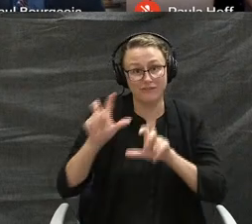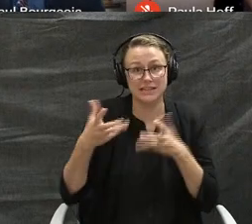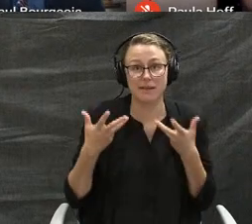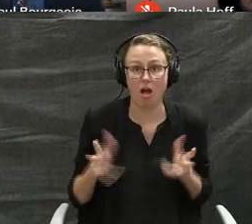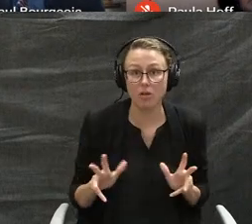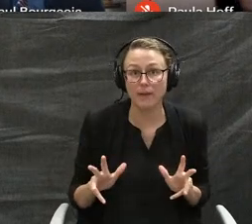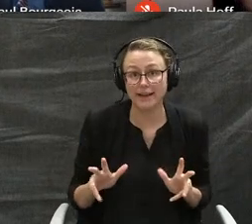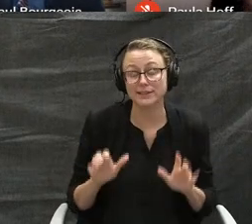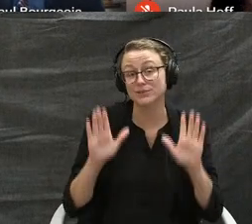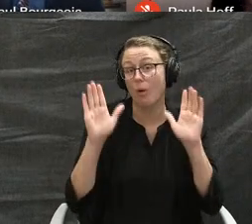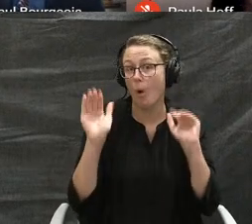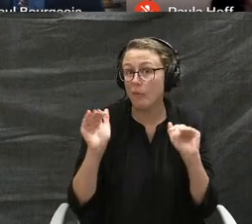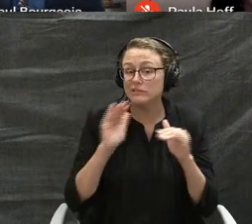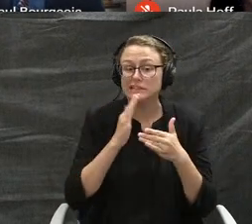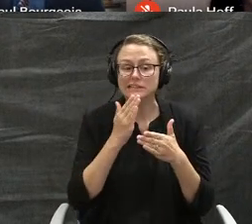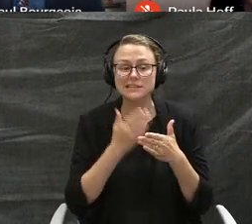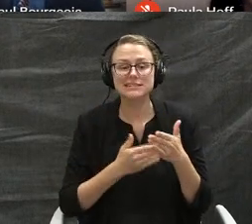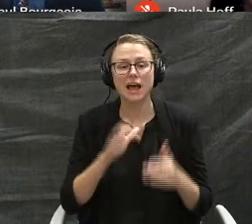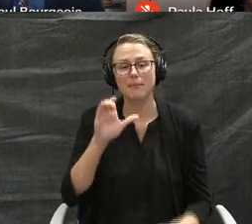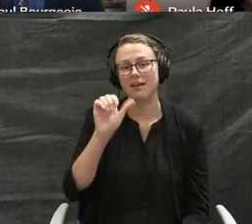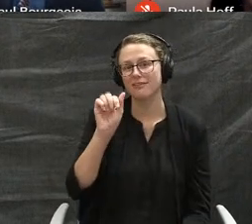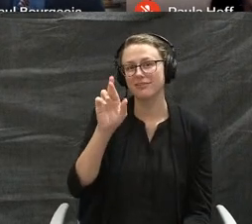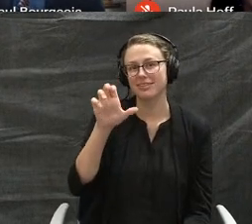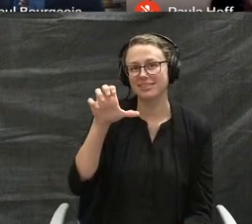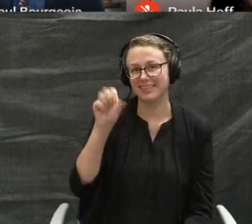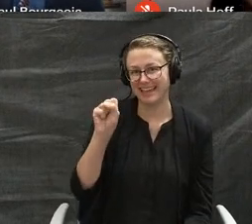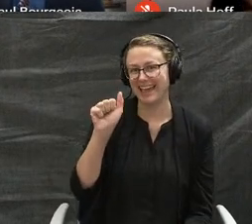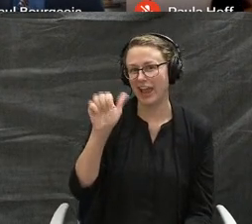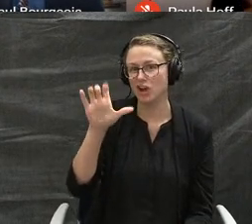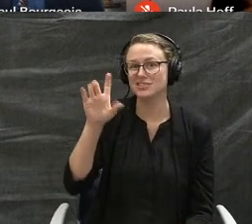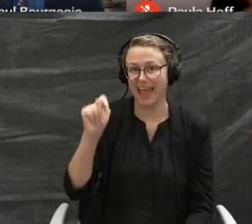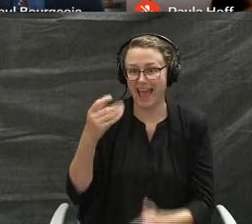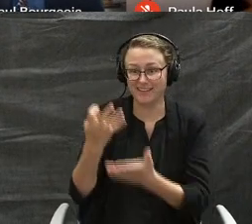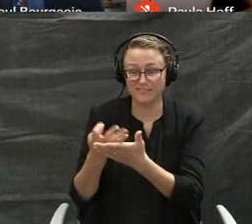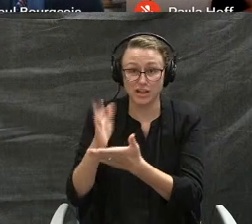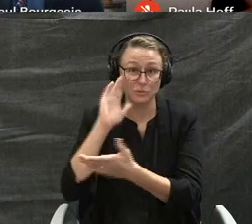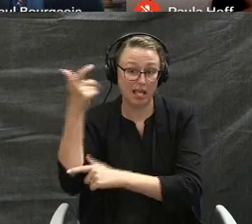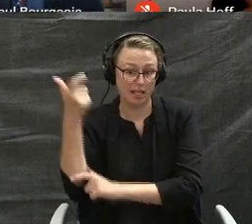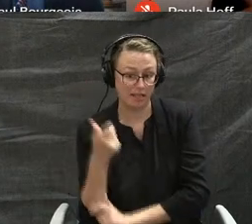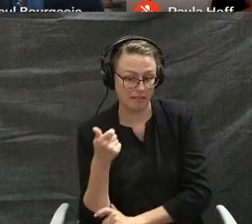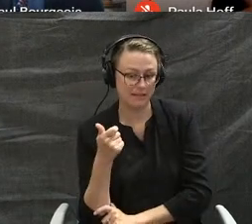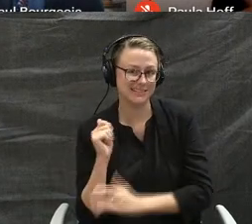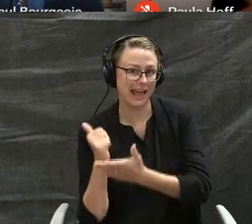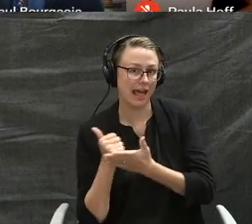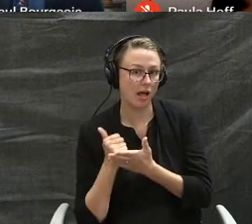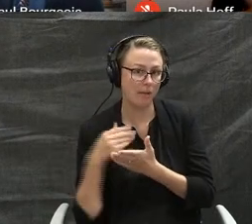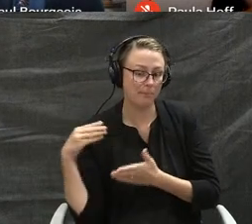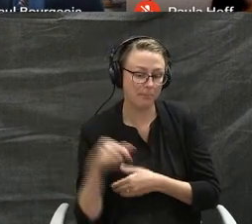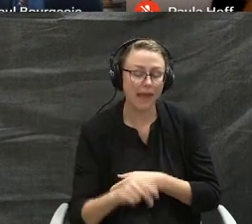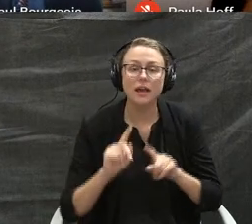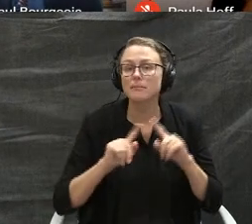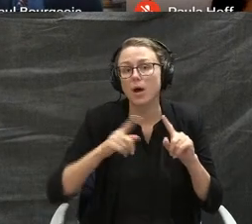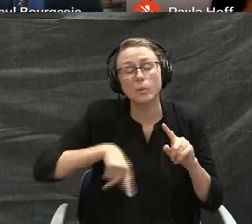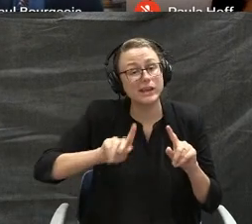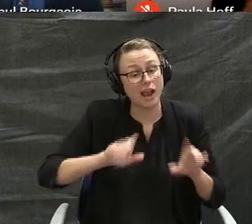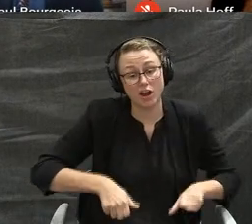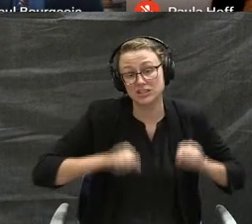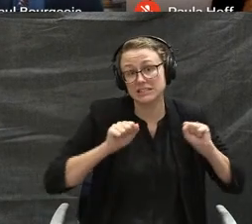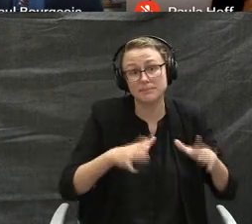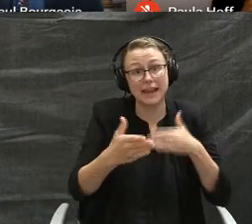the. Some of the karzak funds will be Gore come our way to help offset some of those, but we're spending what we need to